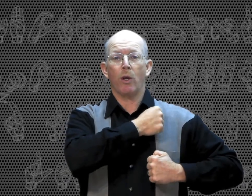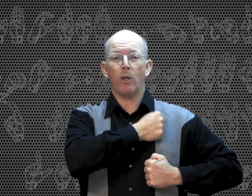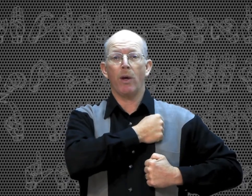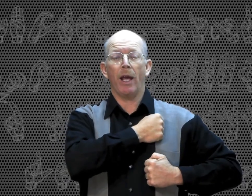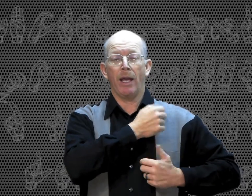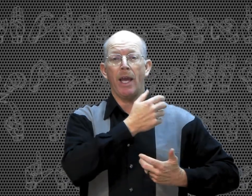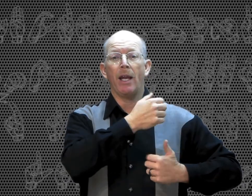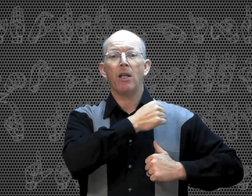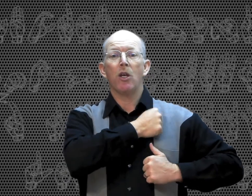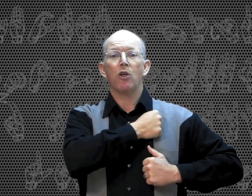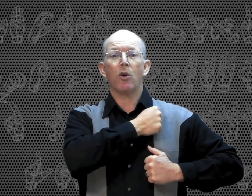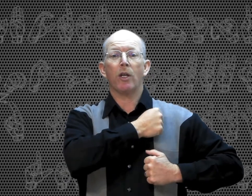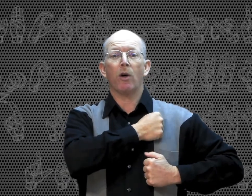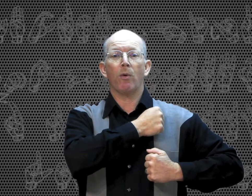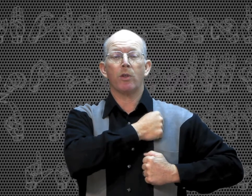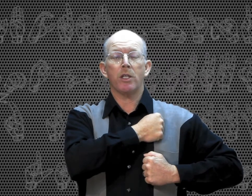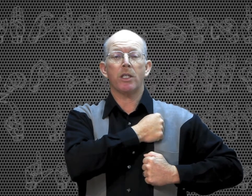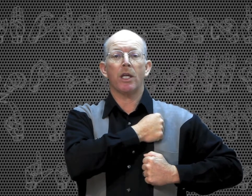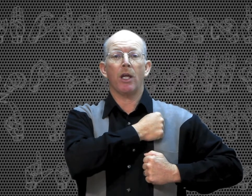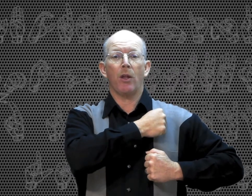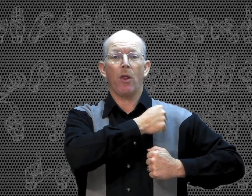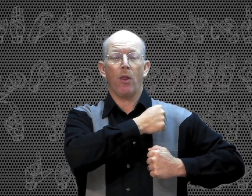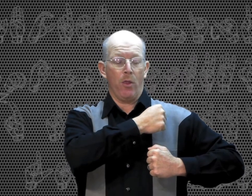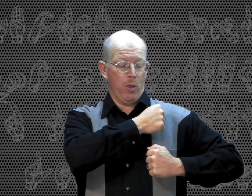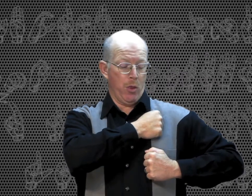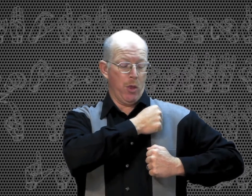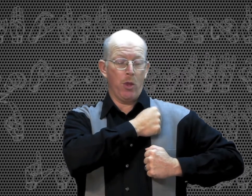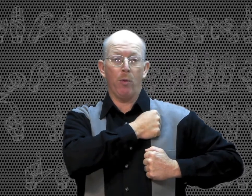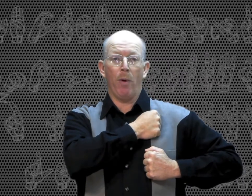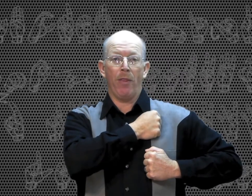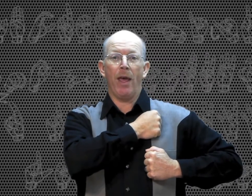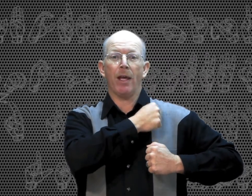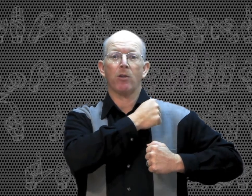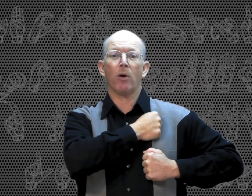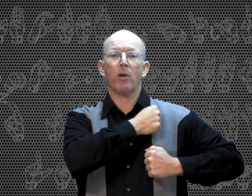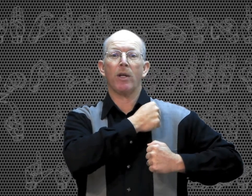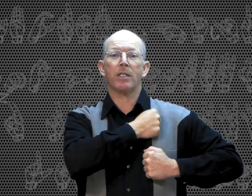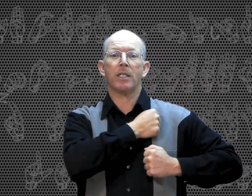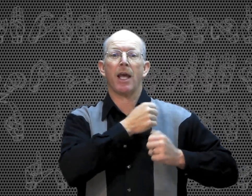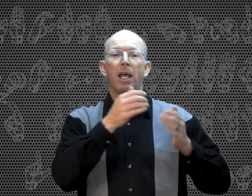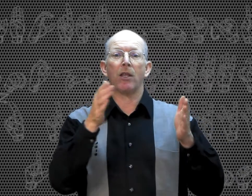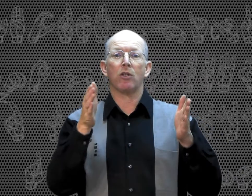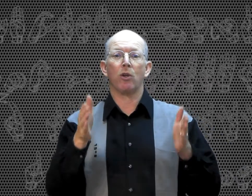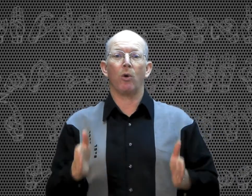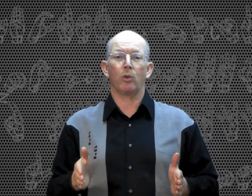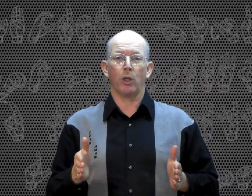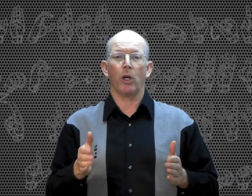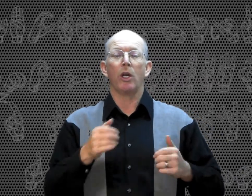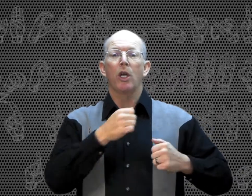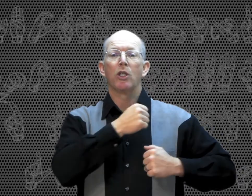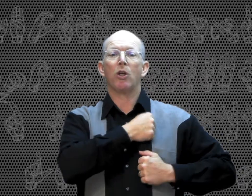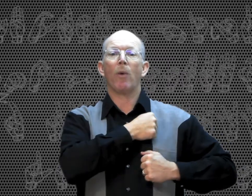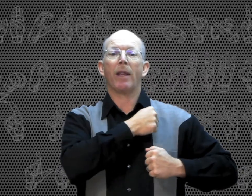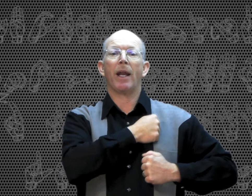Again you can do it with just this, or you can say SOLDIER.